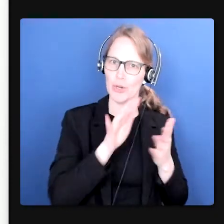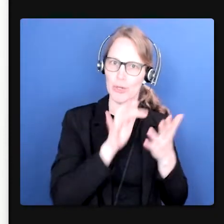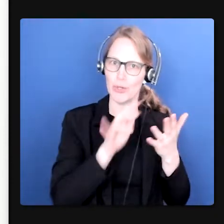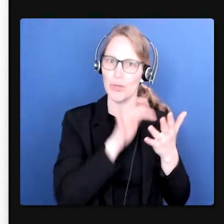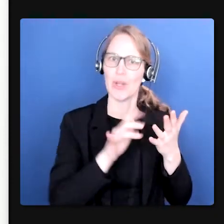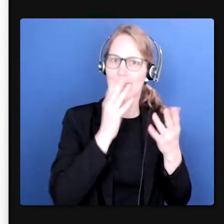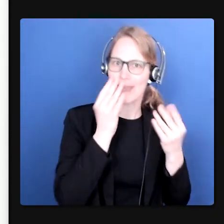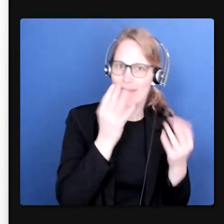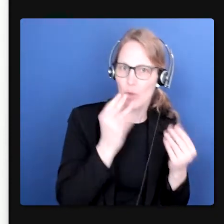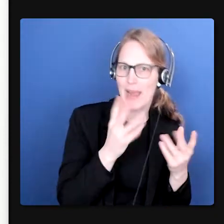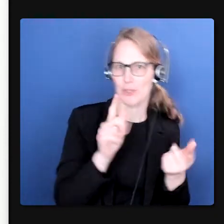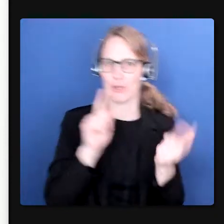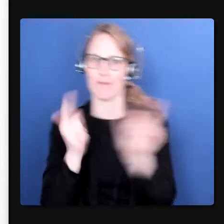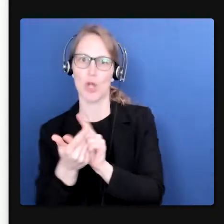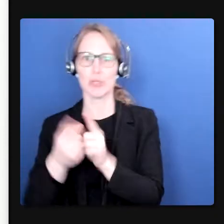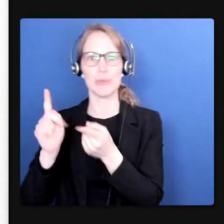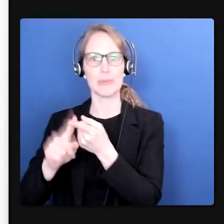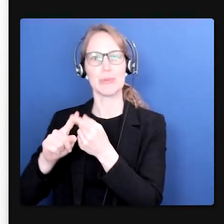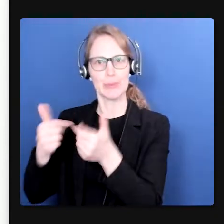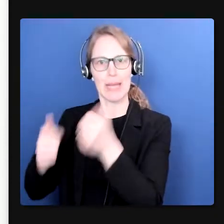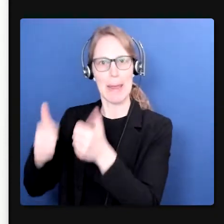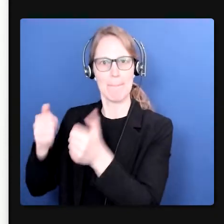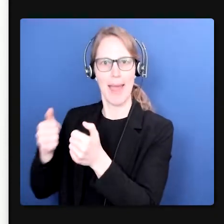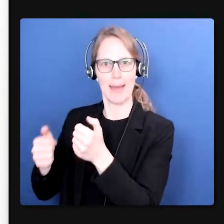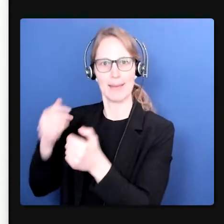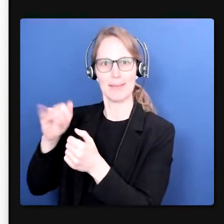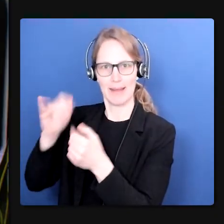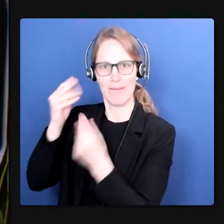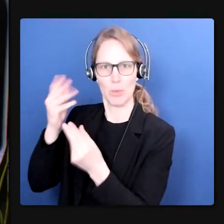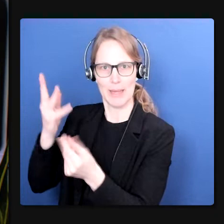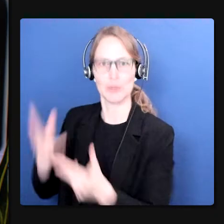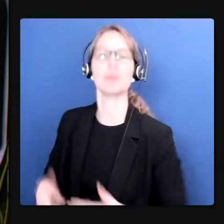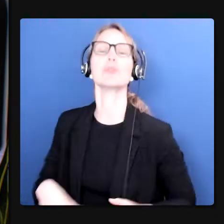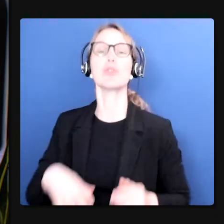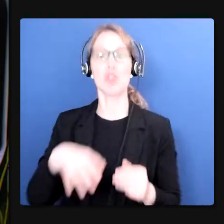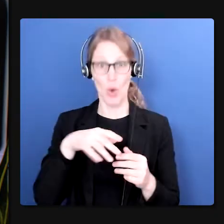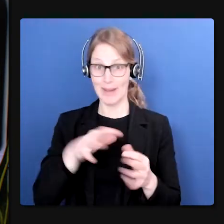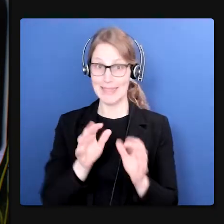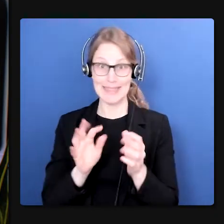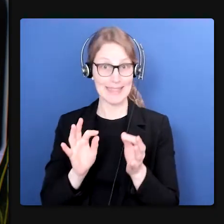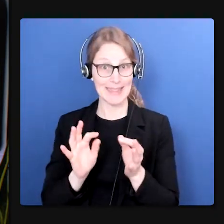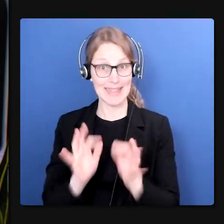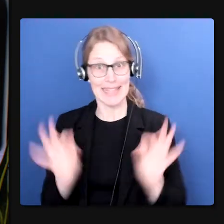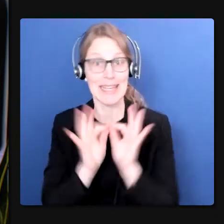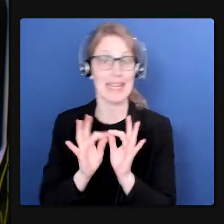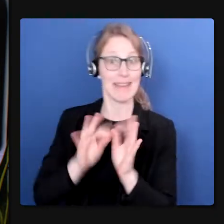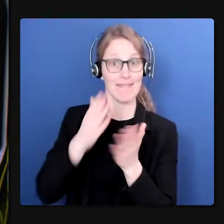to convert those into gamepad inputs. And one of the key features the tack provides